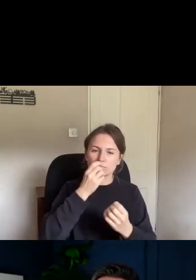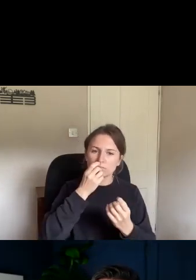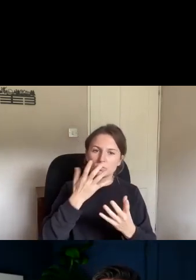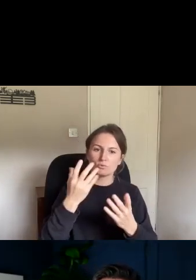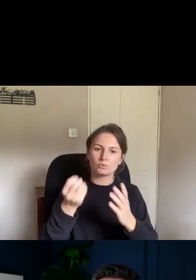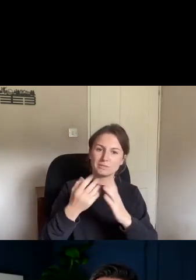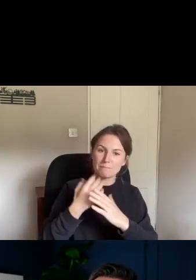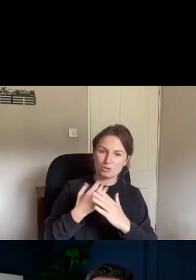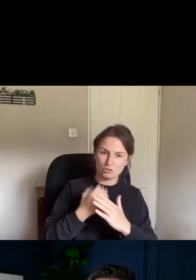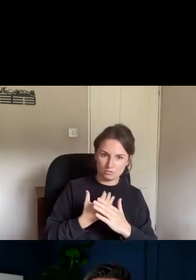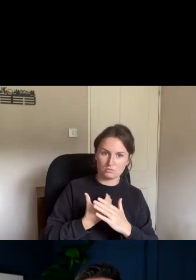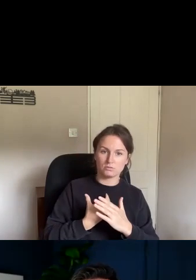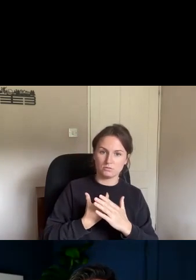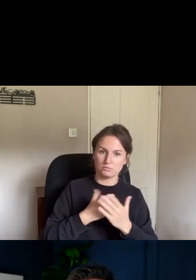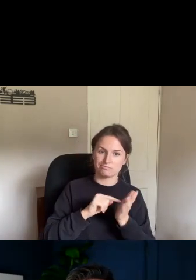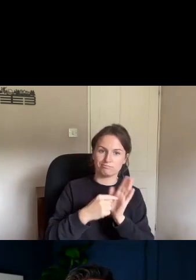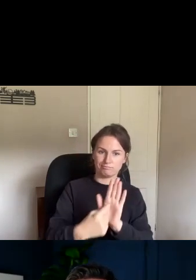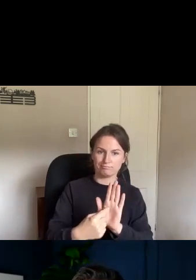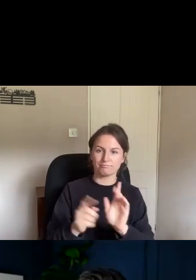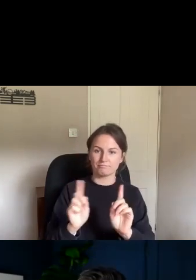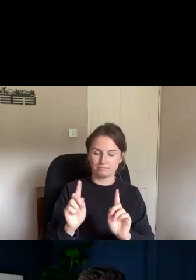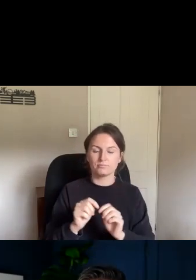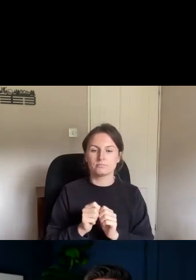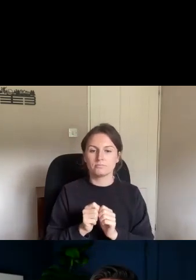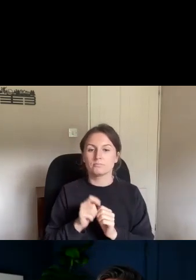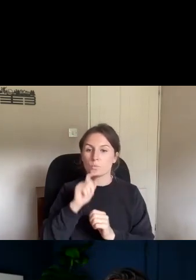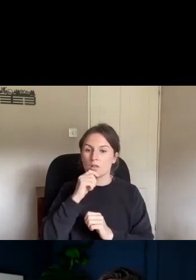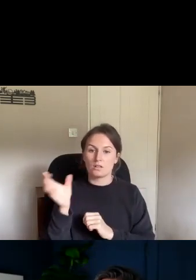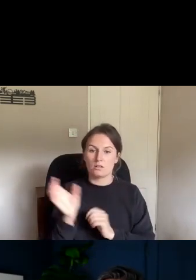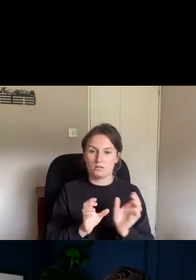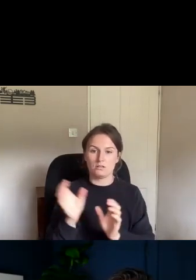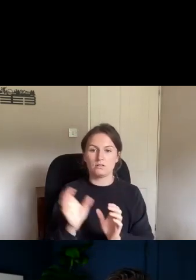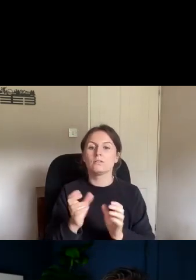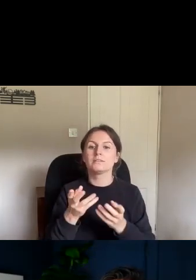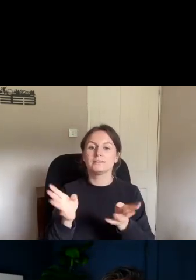We'd like to bring in the different team members to introduce themselves, so I'm just going to bring in Rose for a start.